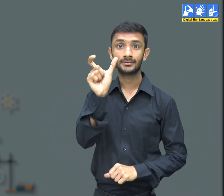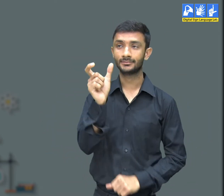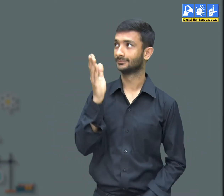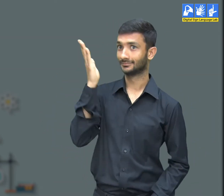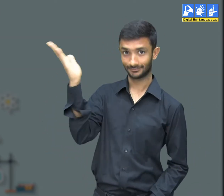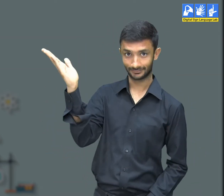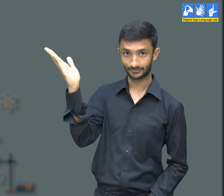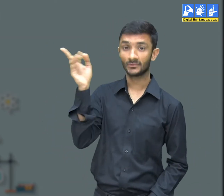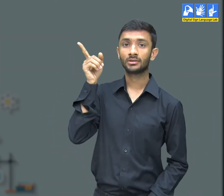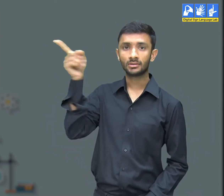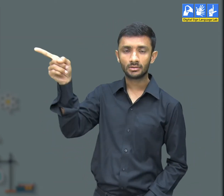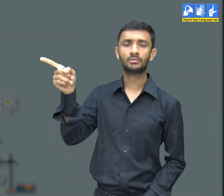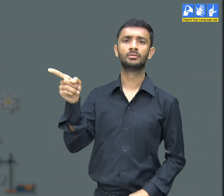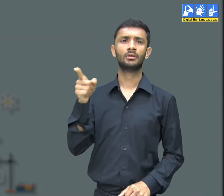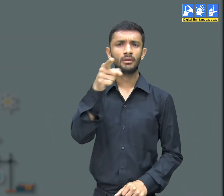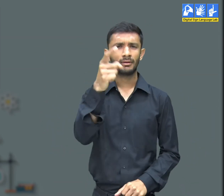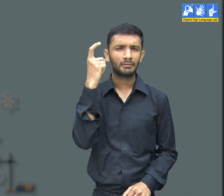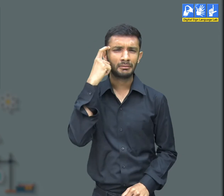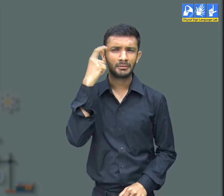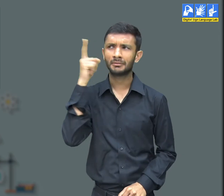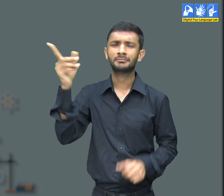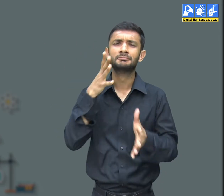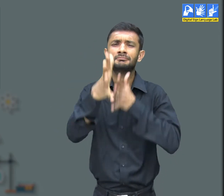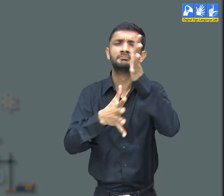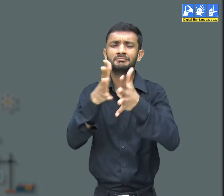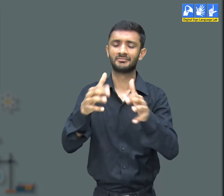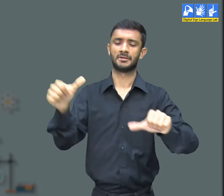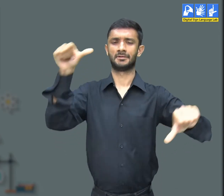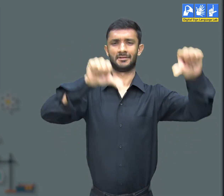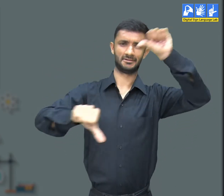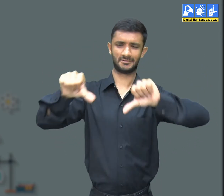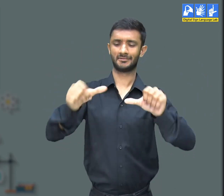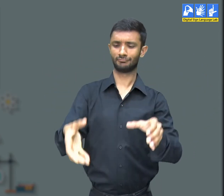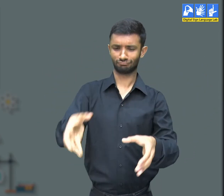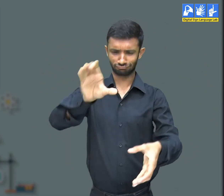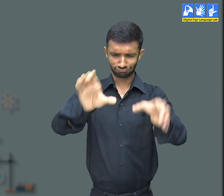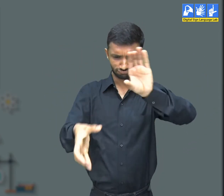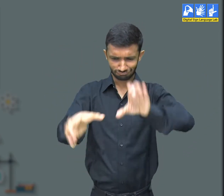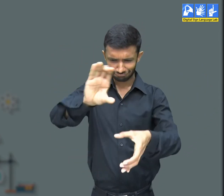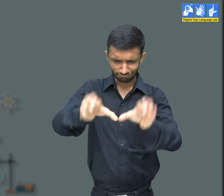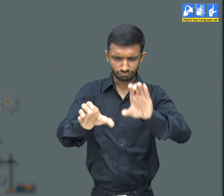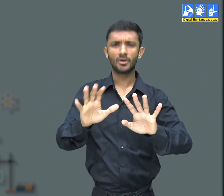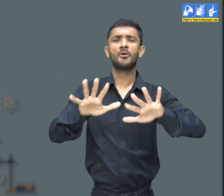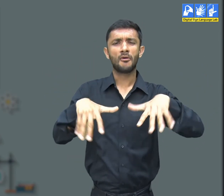We always sign Science as - doing experiments